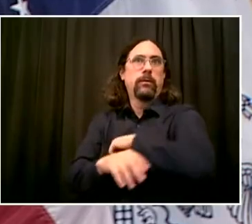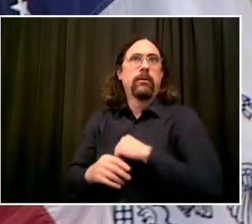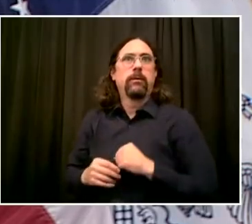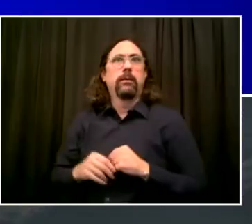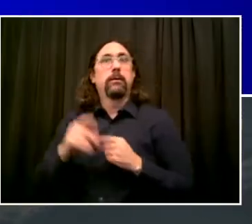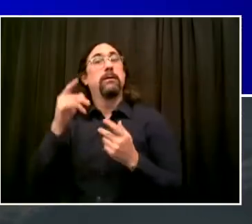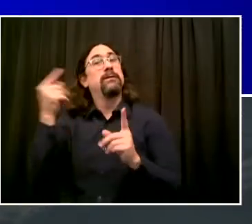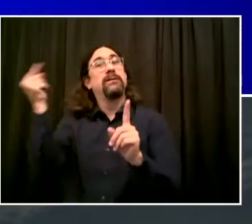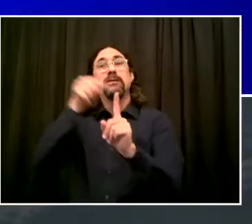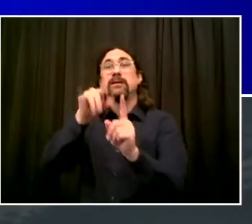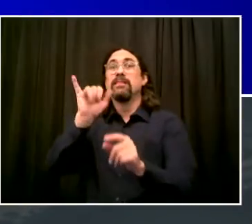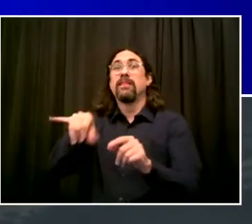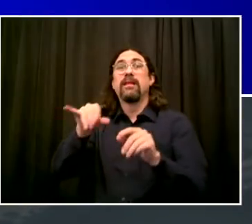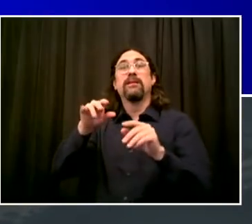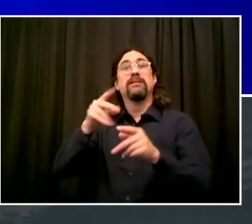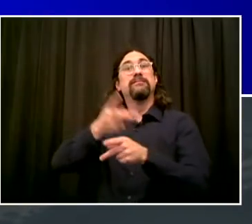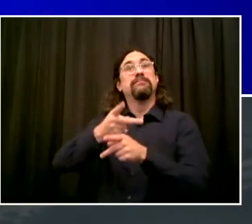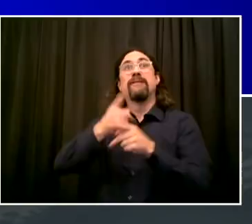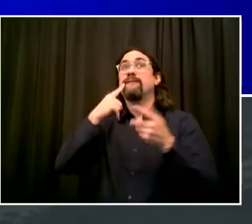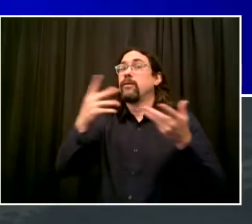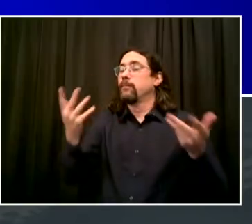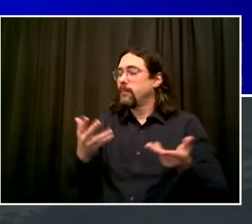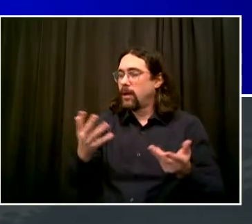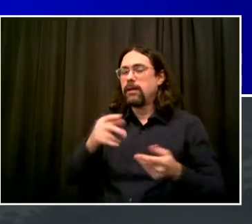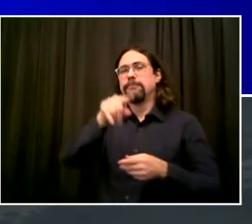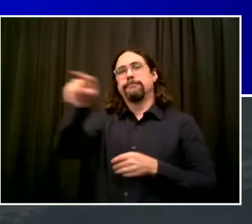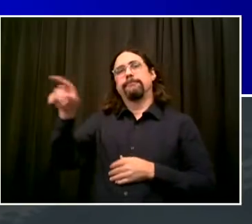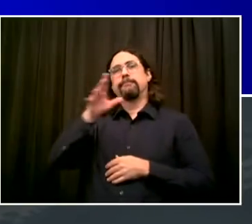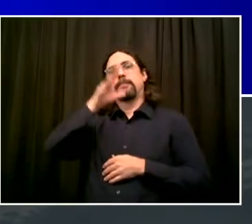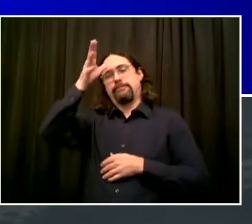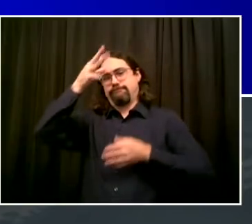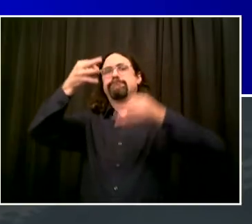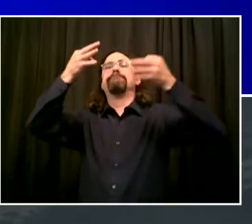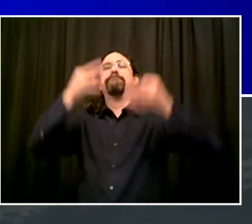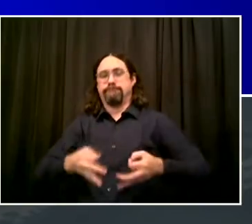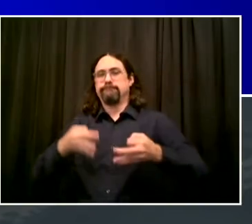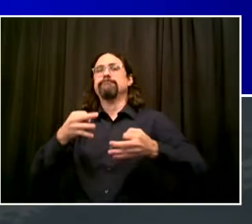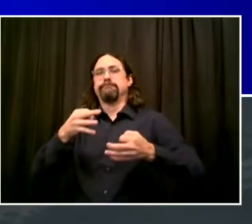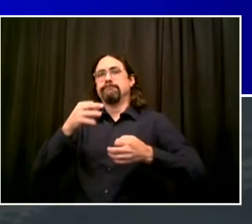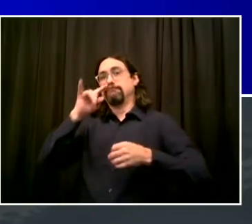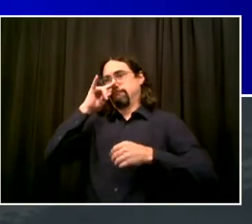THERE'S A LOT TO DO. WEWI LL BE INCESSANT ABOUT CREATING OPPORTUNITIES FOR FAMILIES SO THAT THOSE THAT DO CHOOSE TO HAVE A CHILD